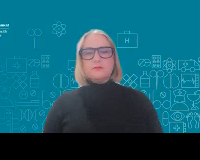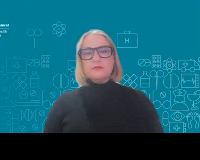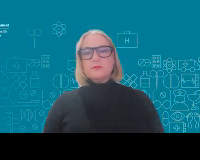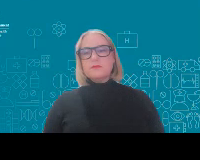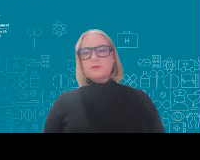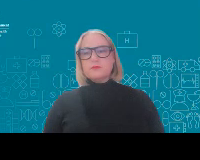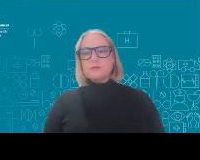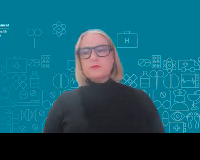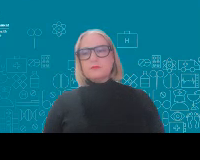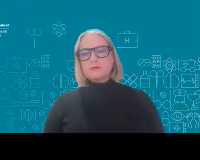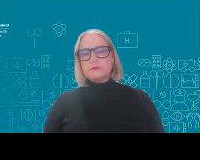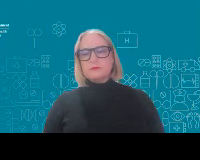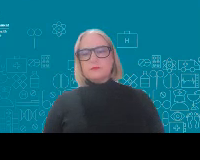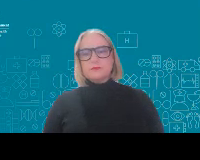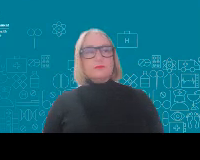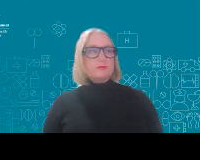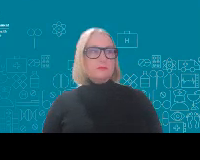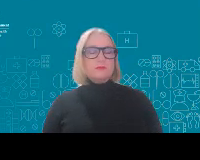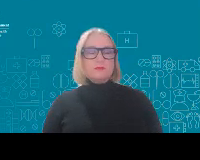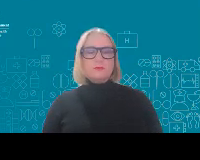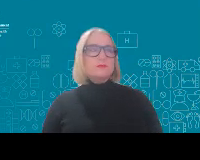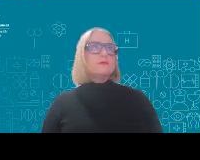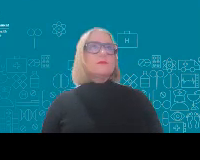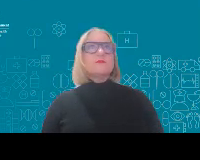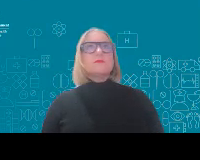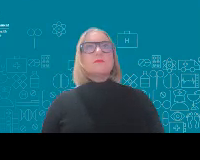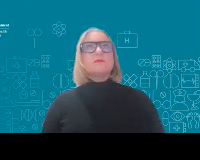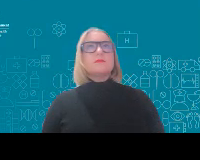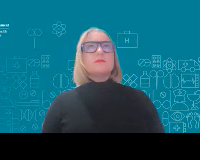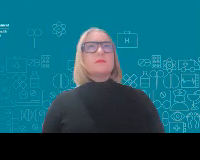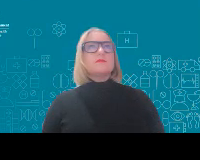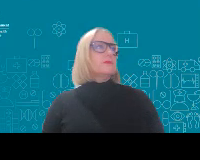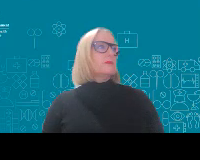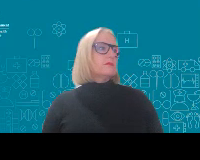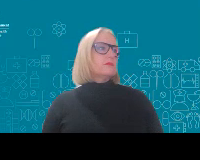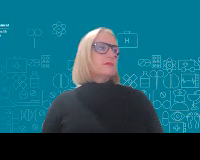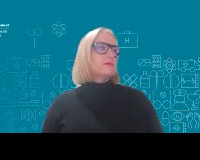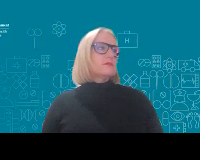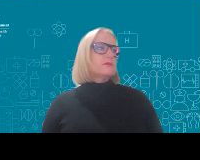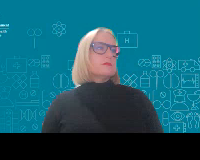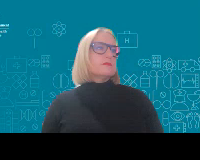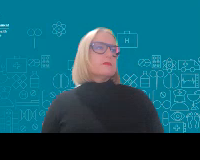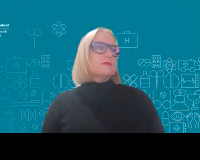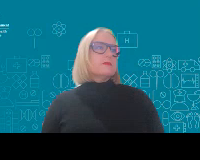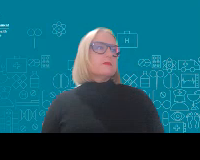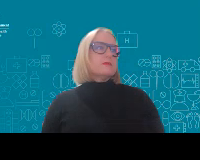notices that require a provider to undertake certain actions in response.